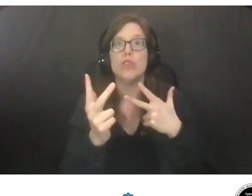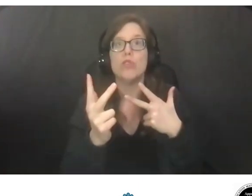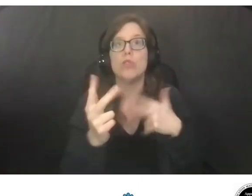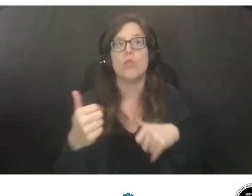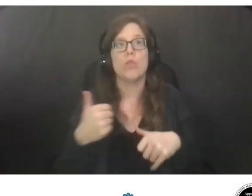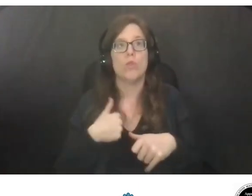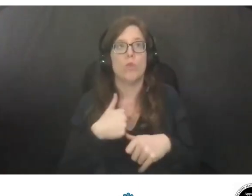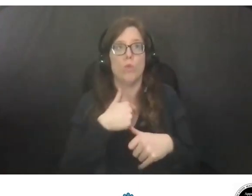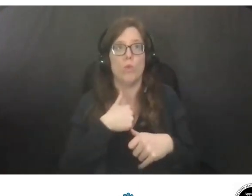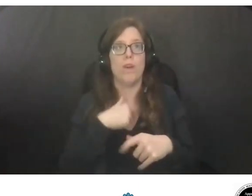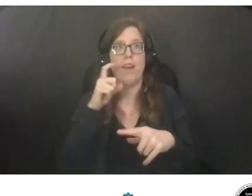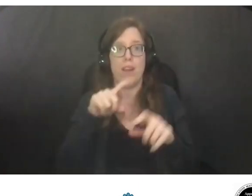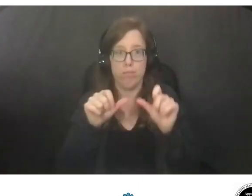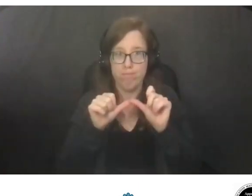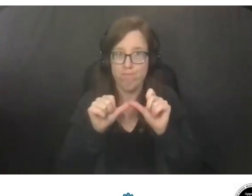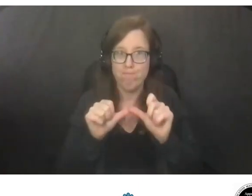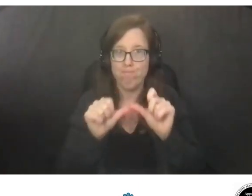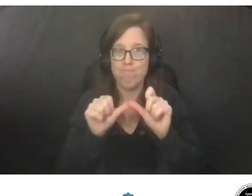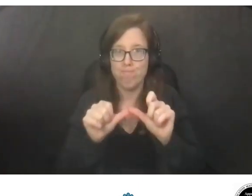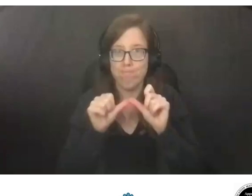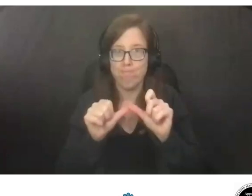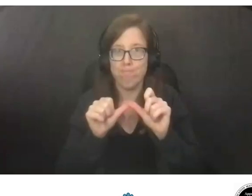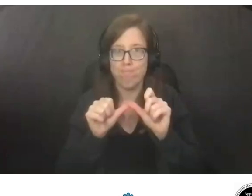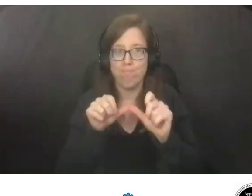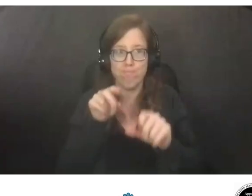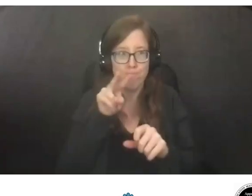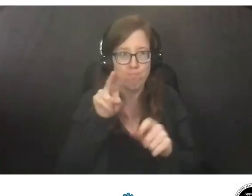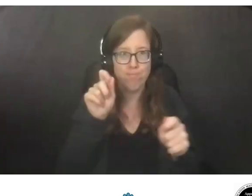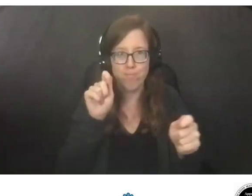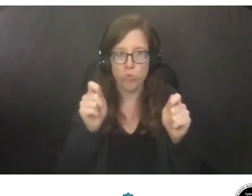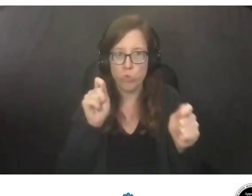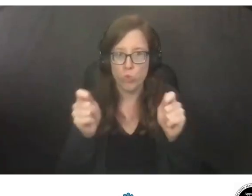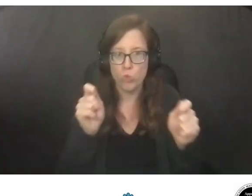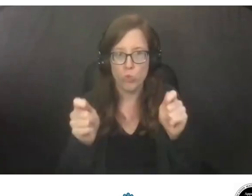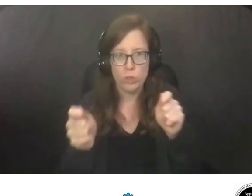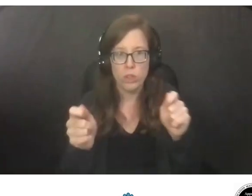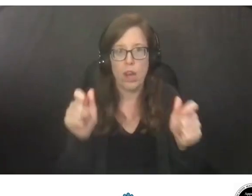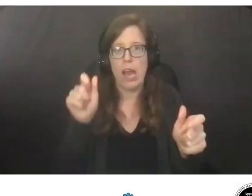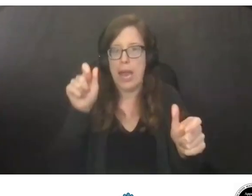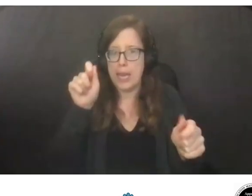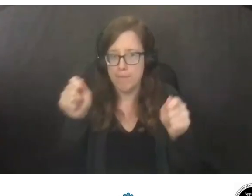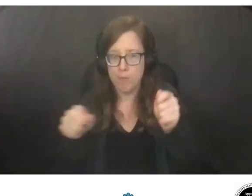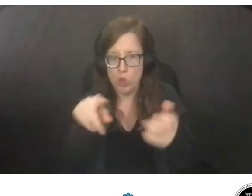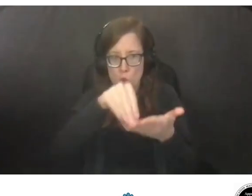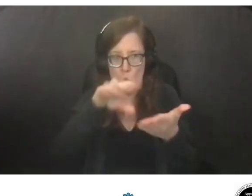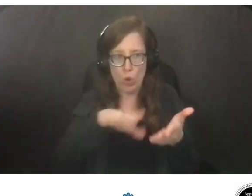Something we need to be continuously looking at and tweaking as the student changes,